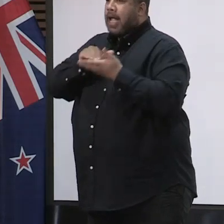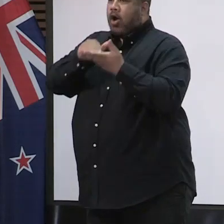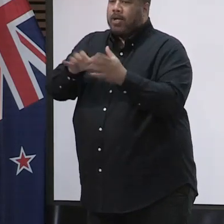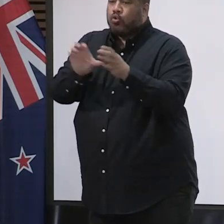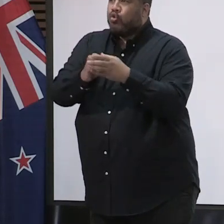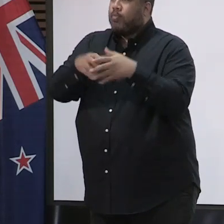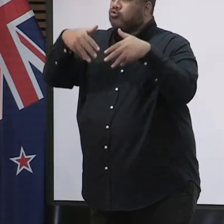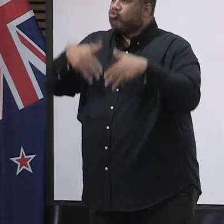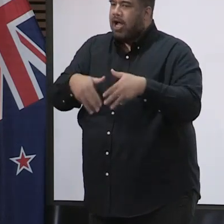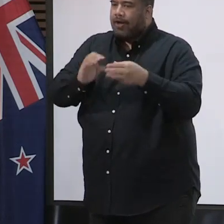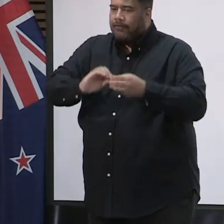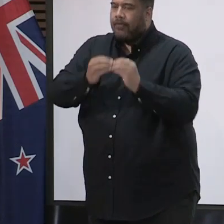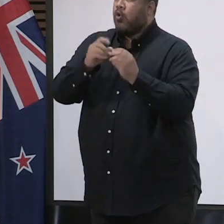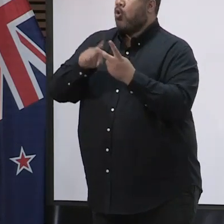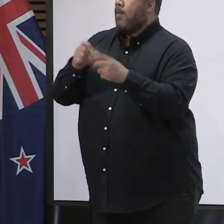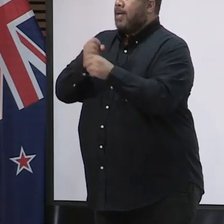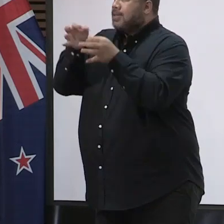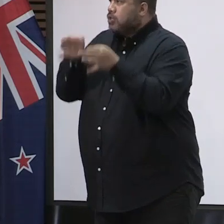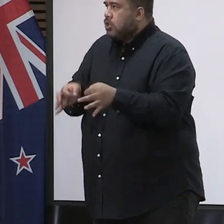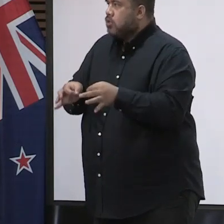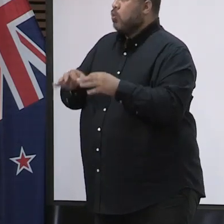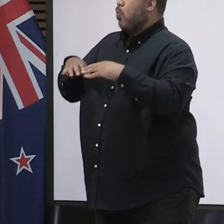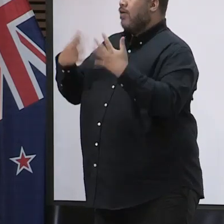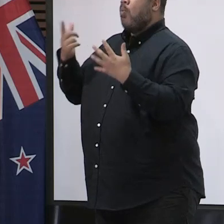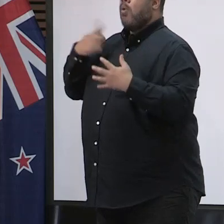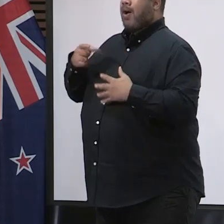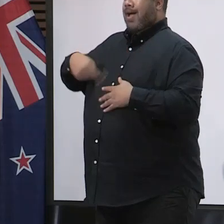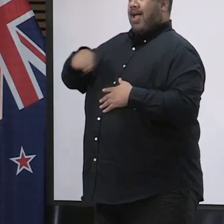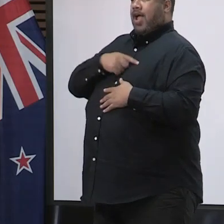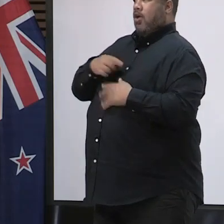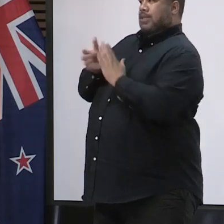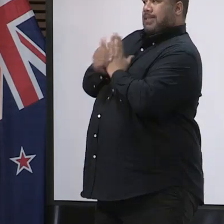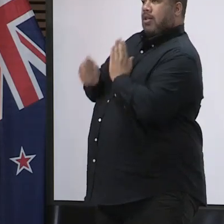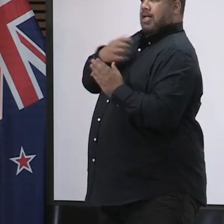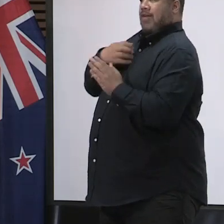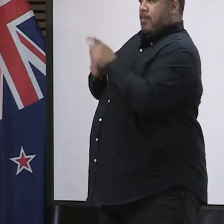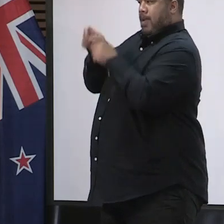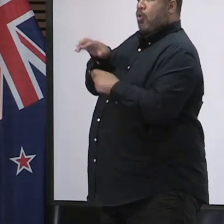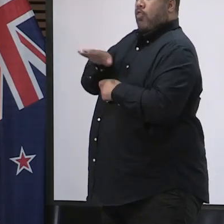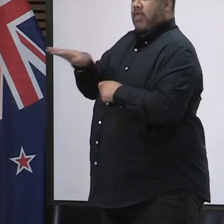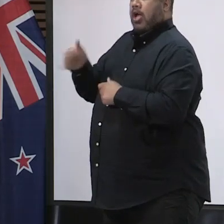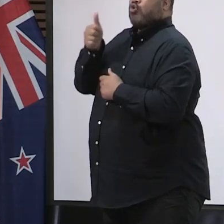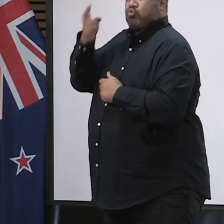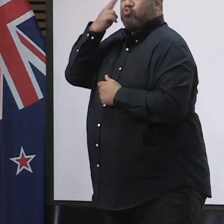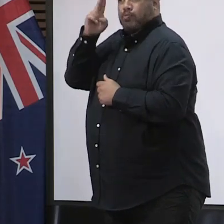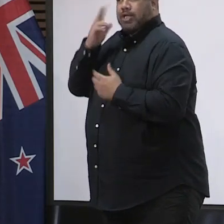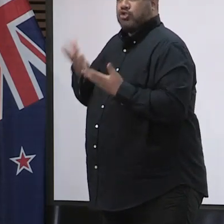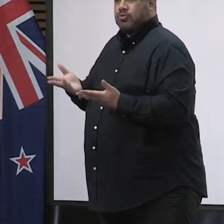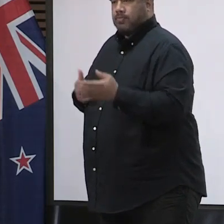Zealanders are asked to play a role in chairing drafting groups or facilitating getting resolutions finalised because